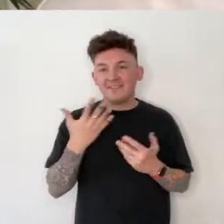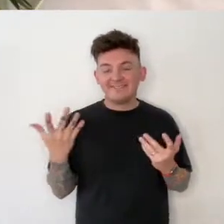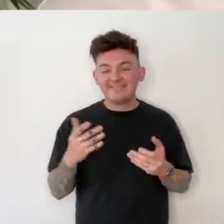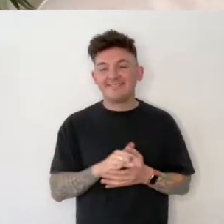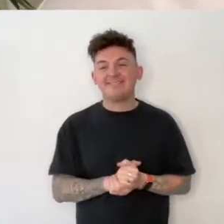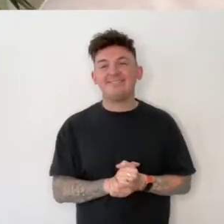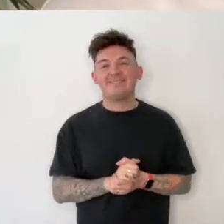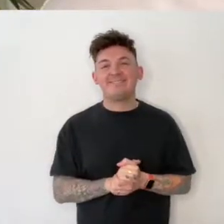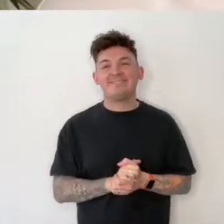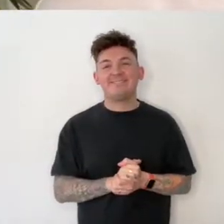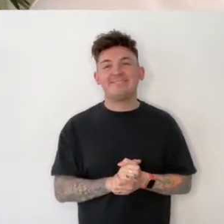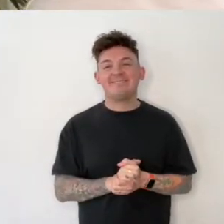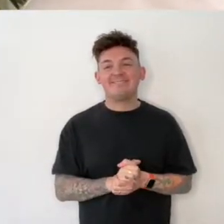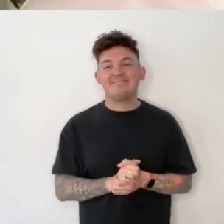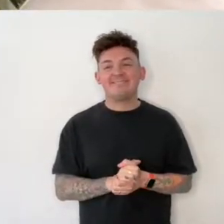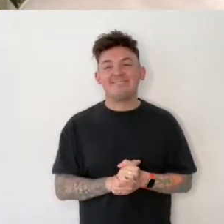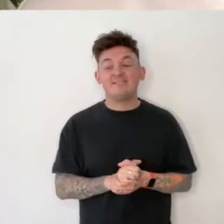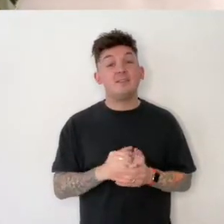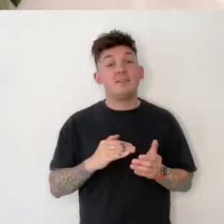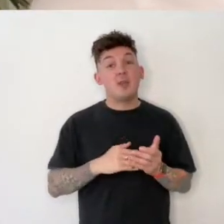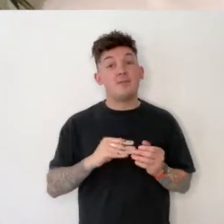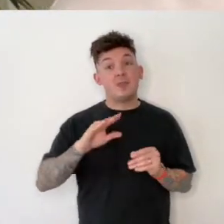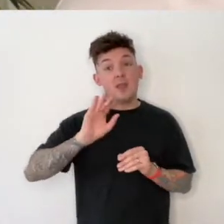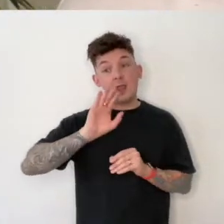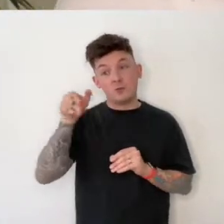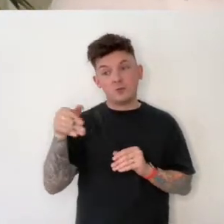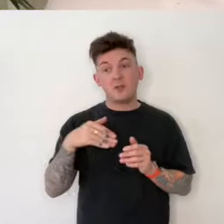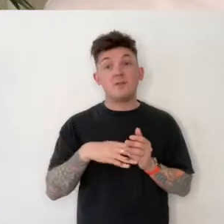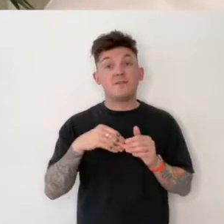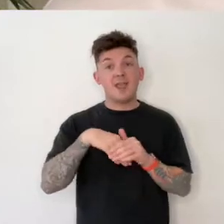we've done this sort of the outer, we've done a bit of the inner eye, we're going to do